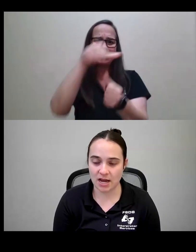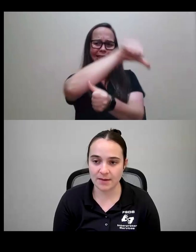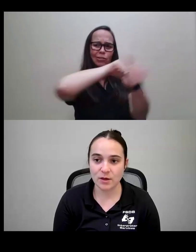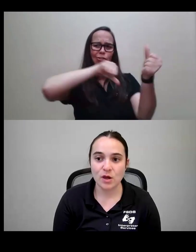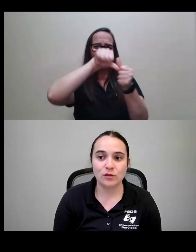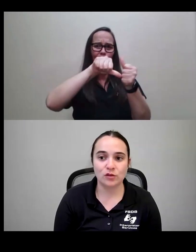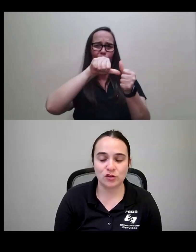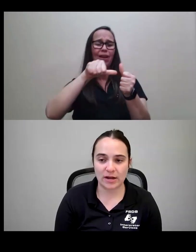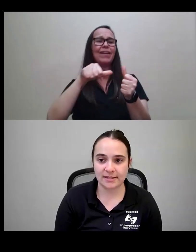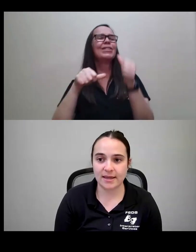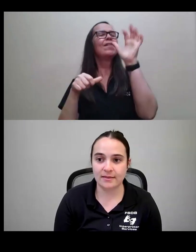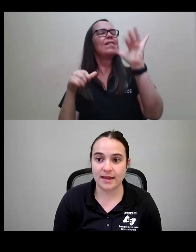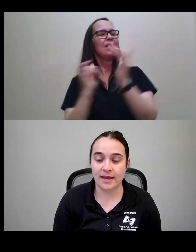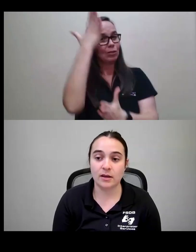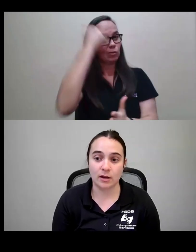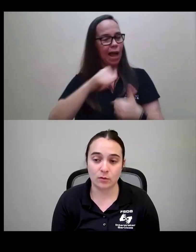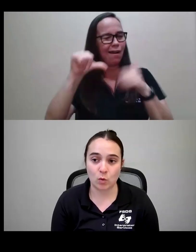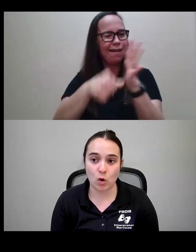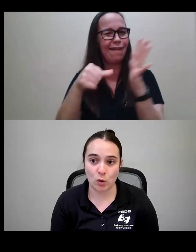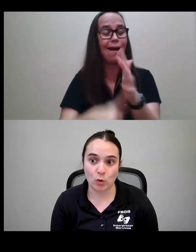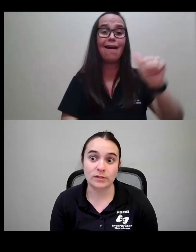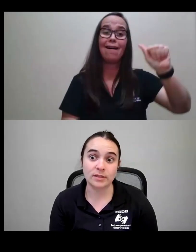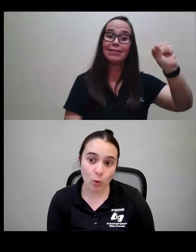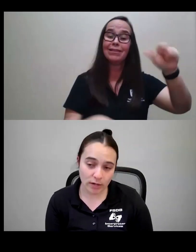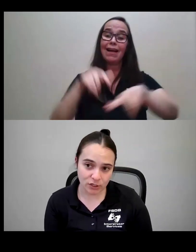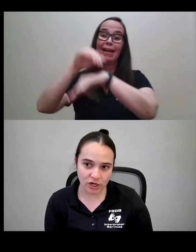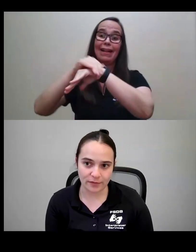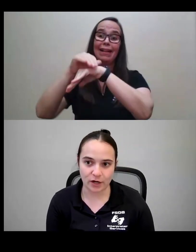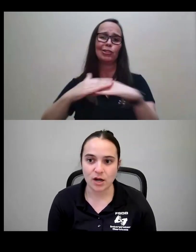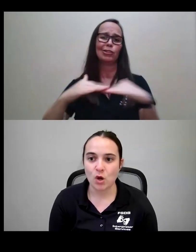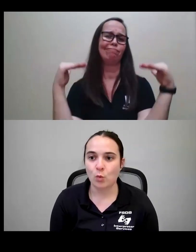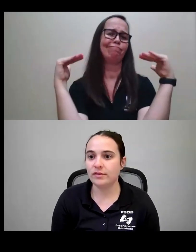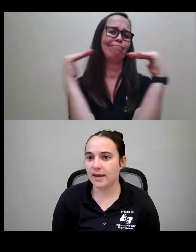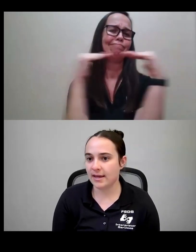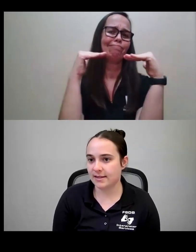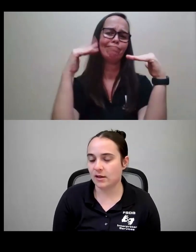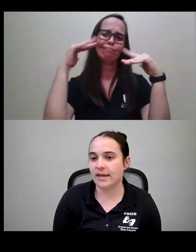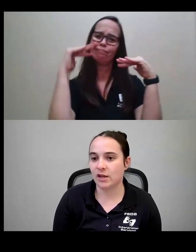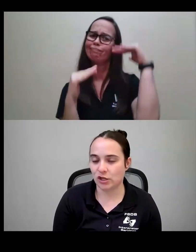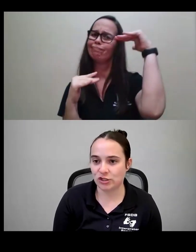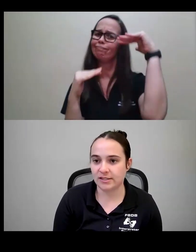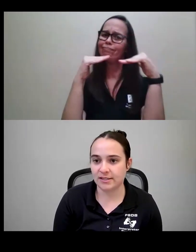same time those strands can then quote unquote support each other with the ASL and English